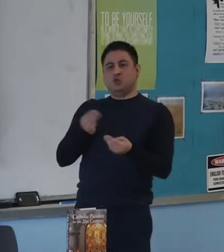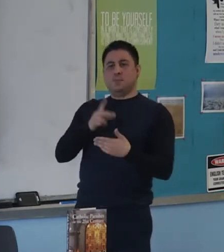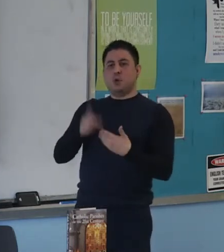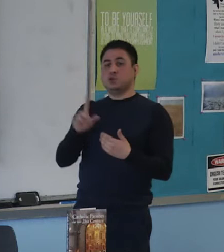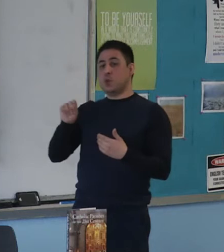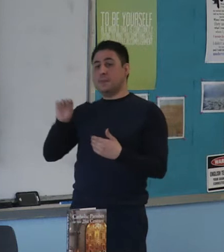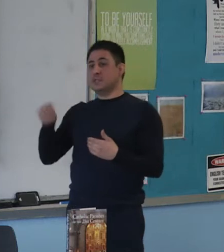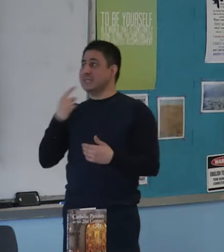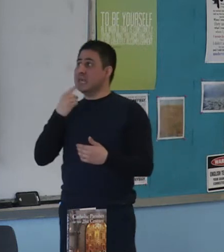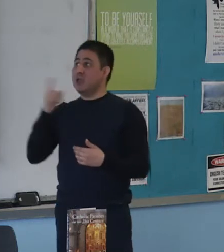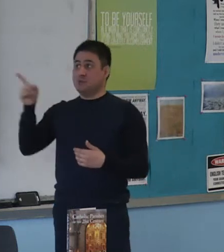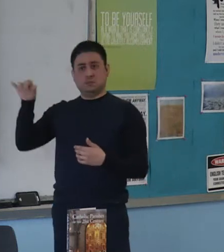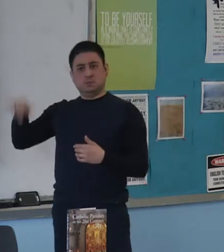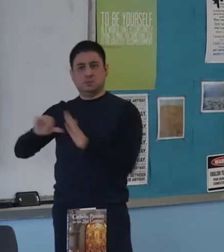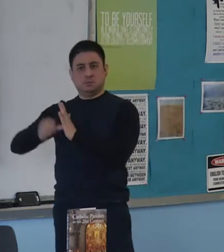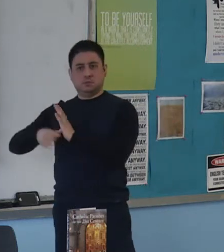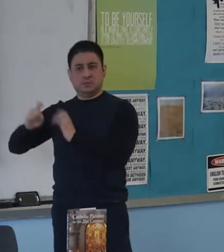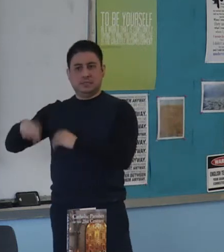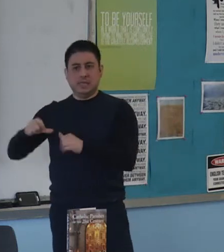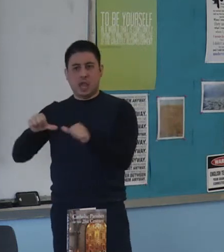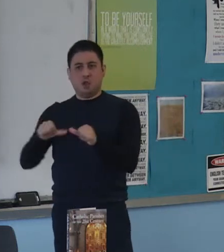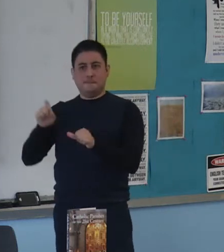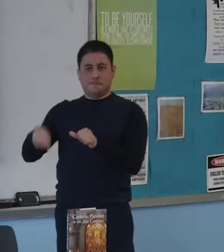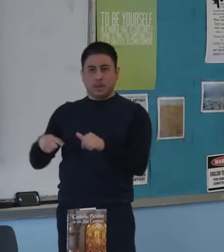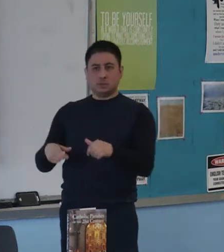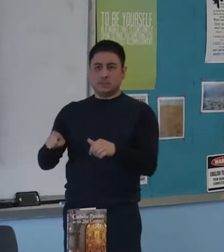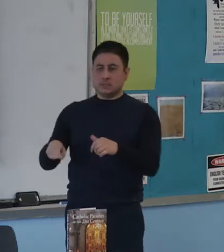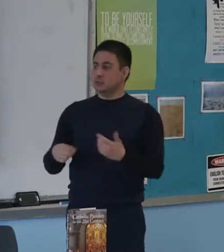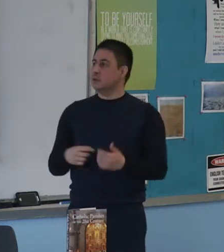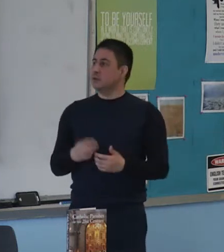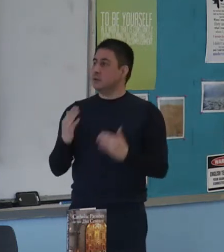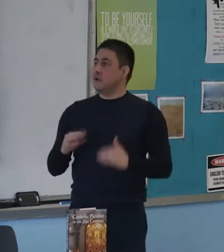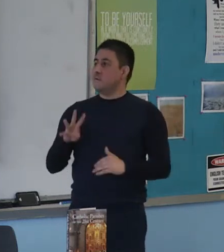are saying this is a needed area that they have need for; 40 percent also say